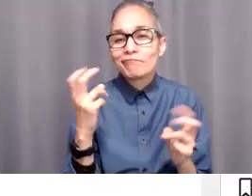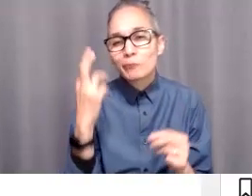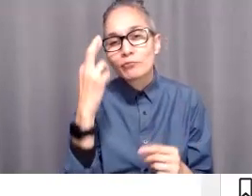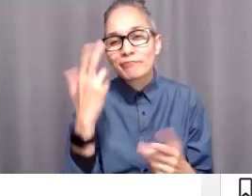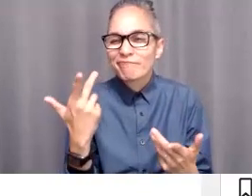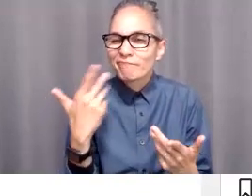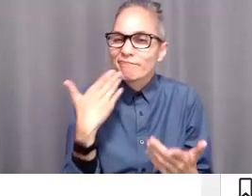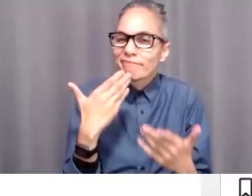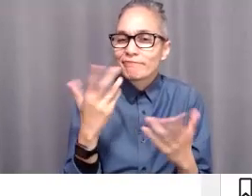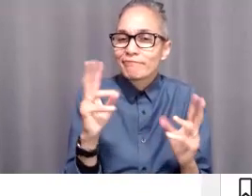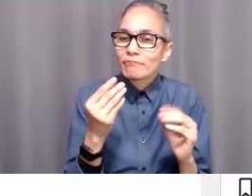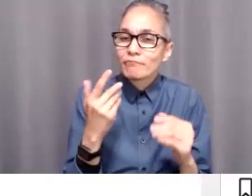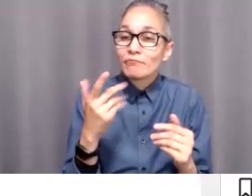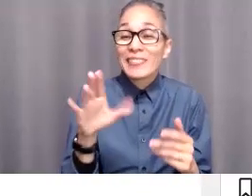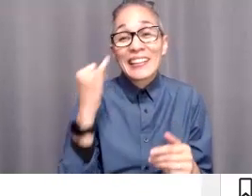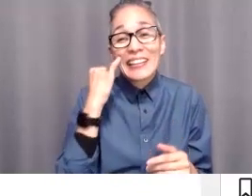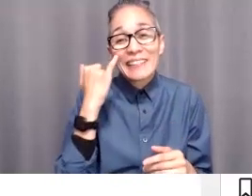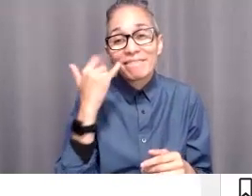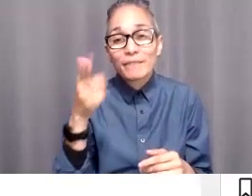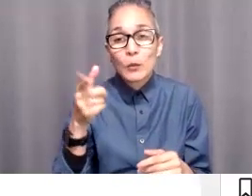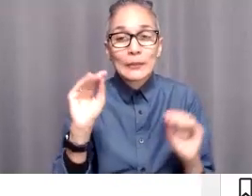So, you know, if you have a five unit,